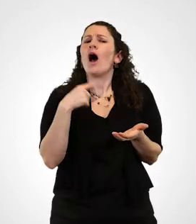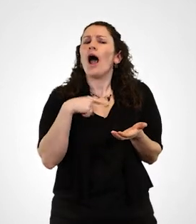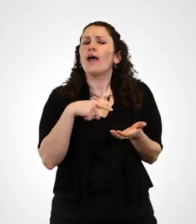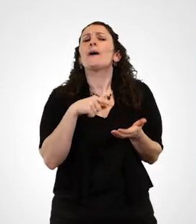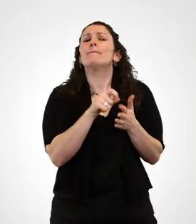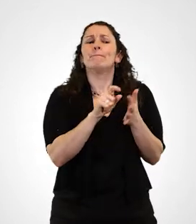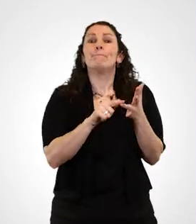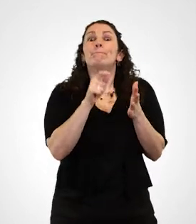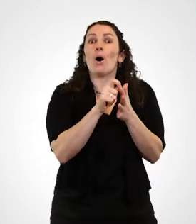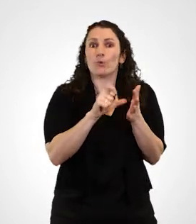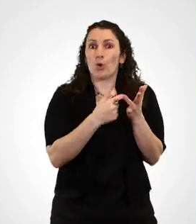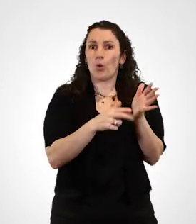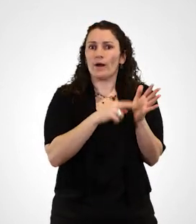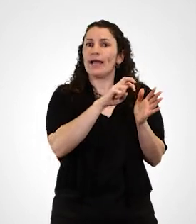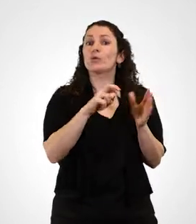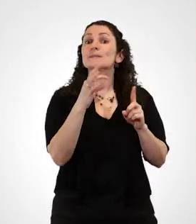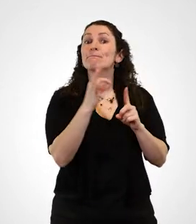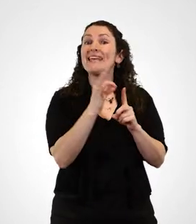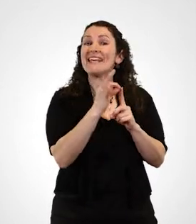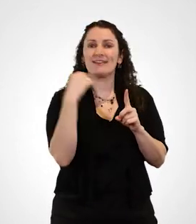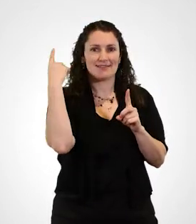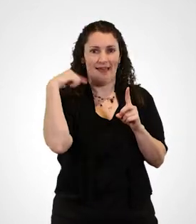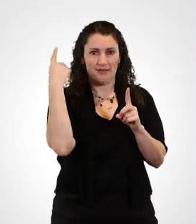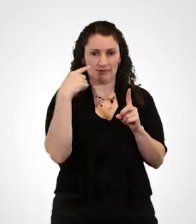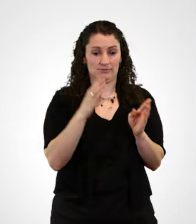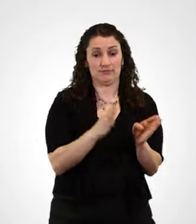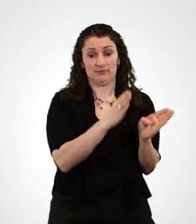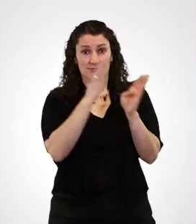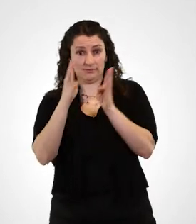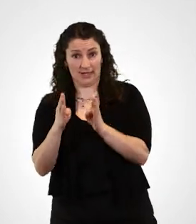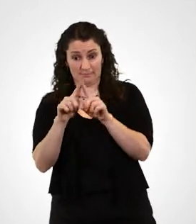If you look at the next image, you'll see a little girl sliding down a slide